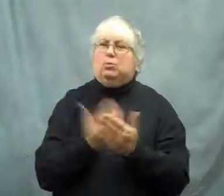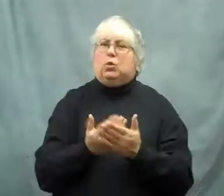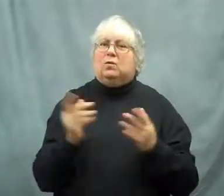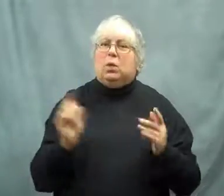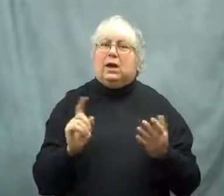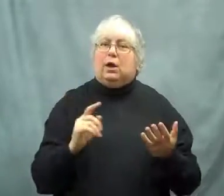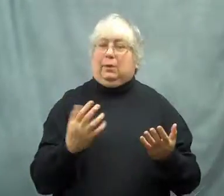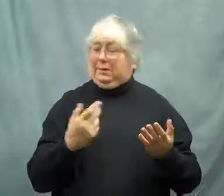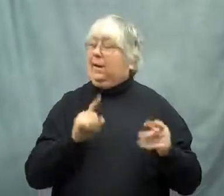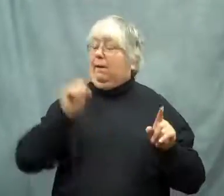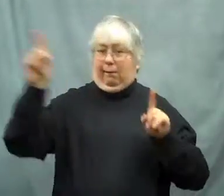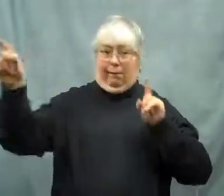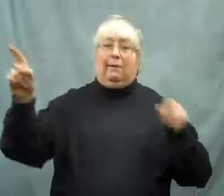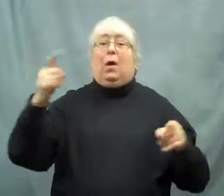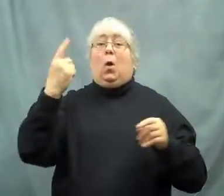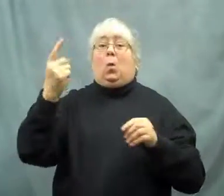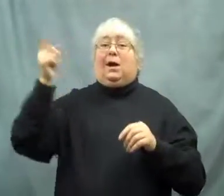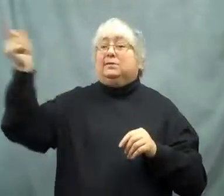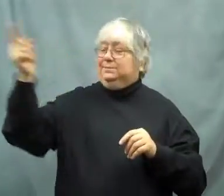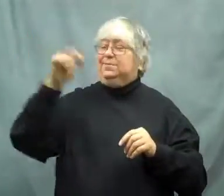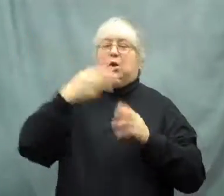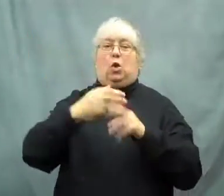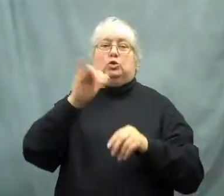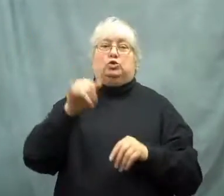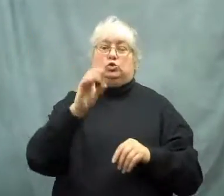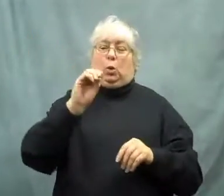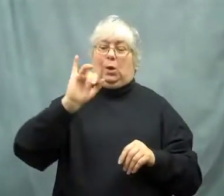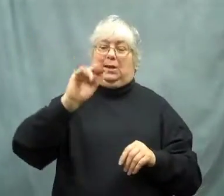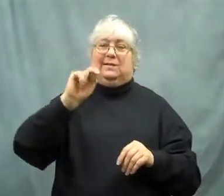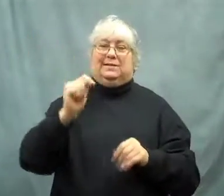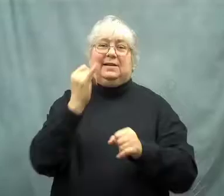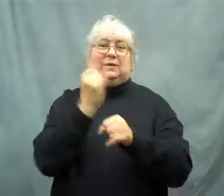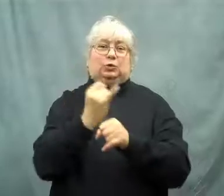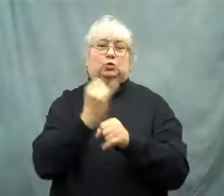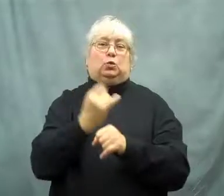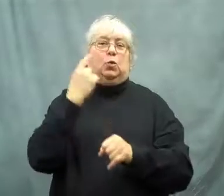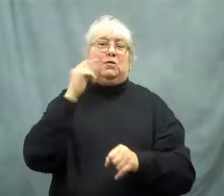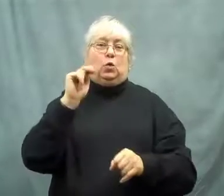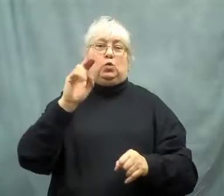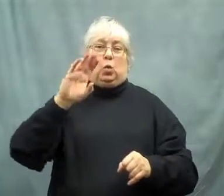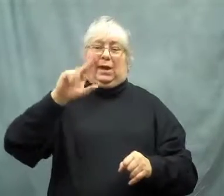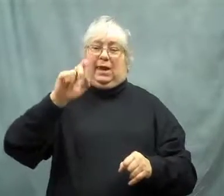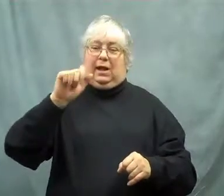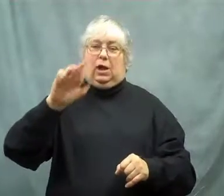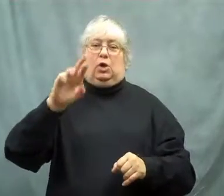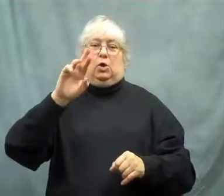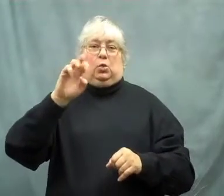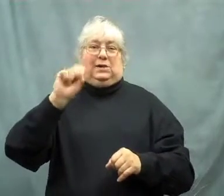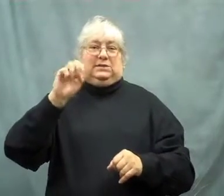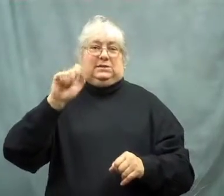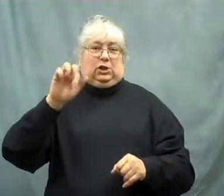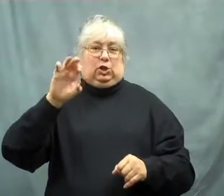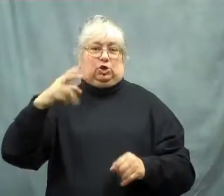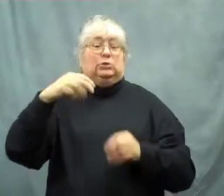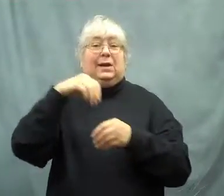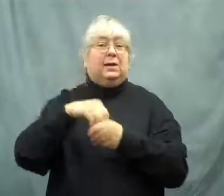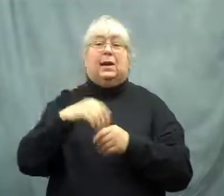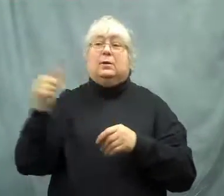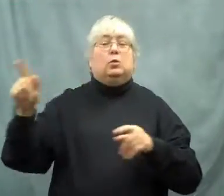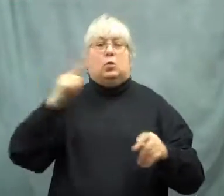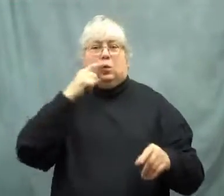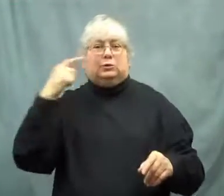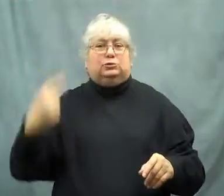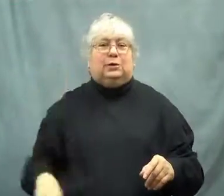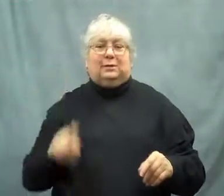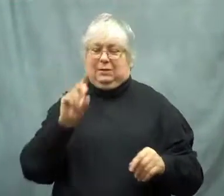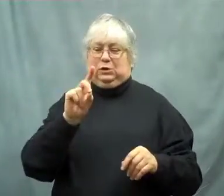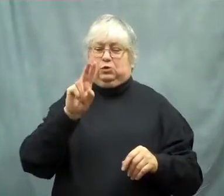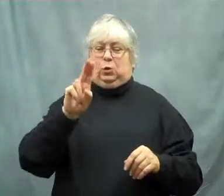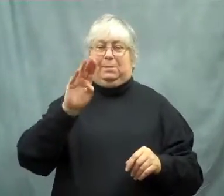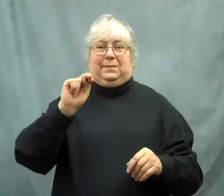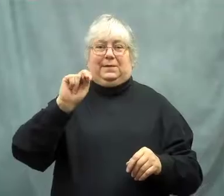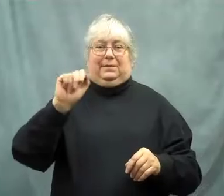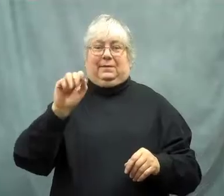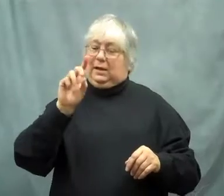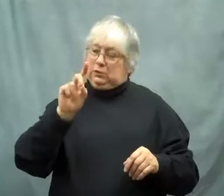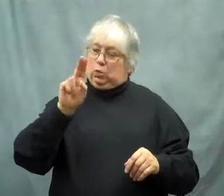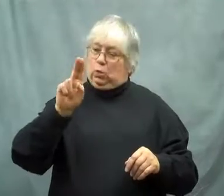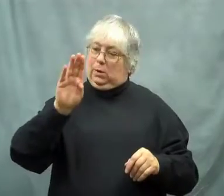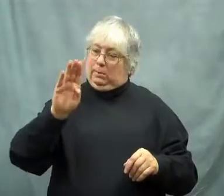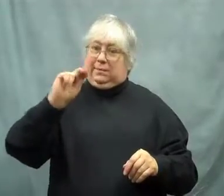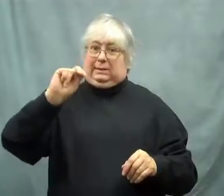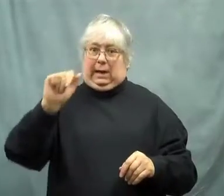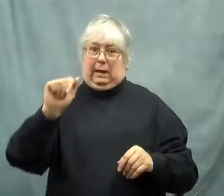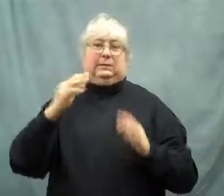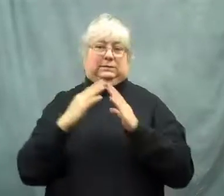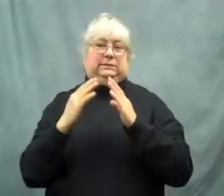After discussion, element 116 was named livermorium after the lab in California.